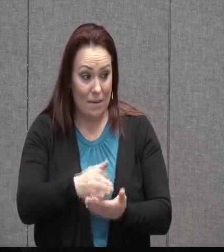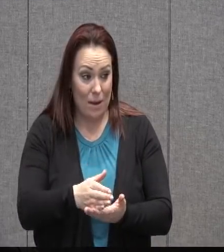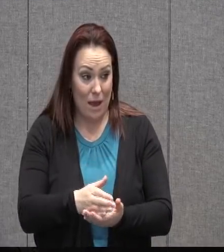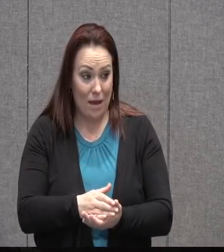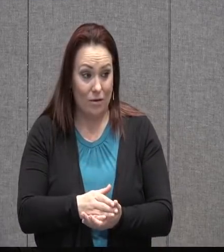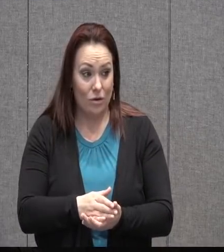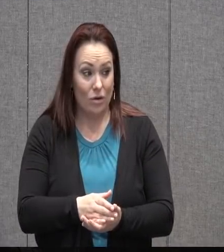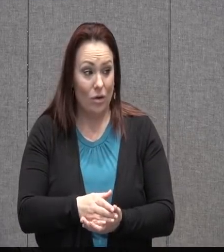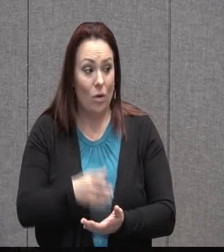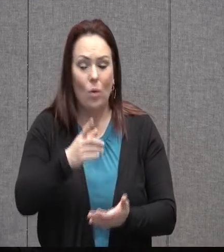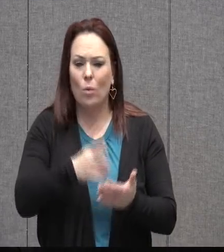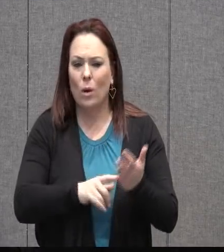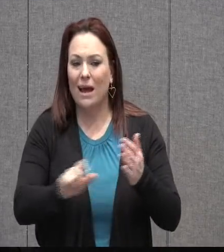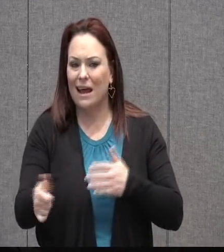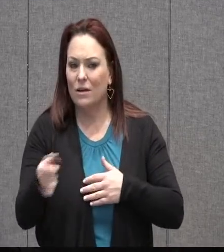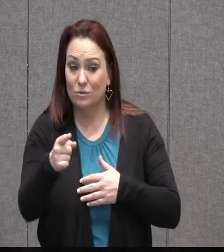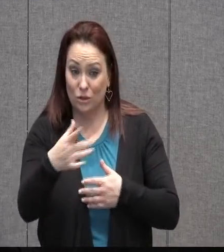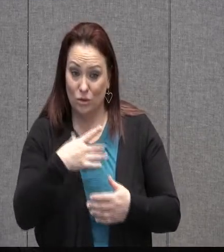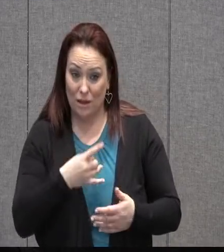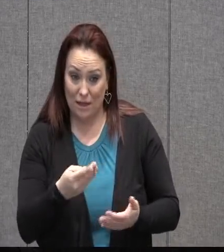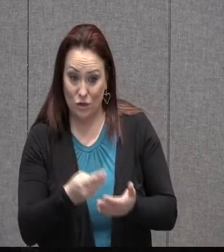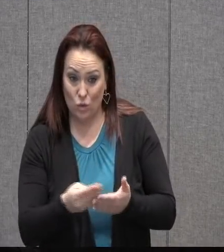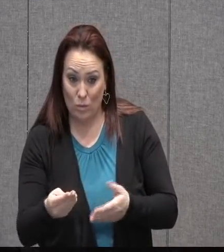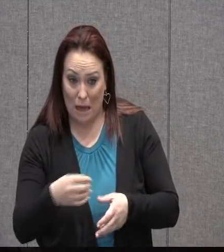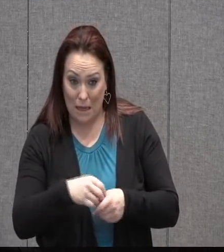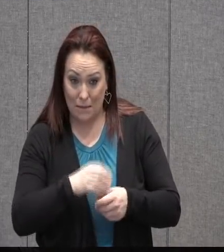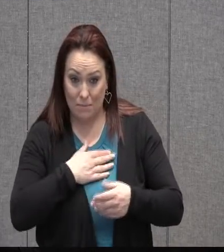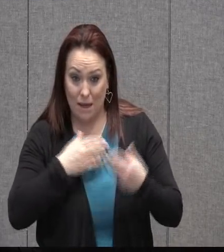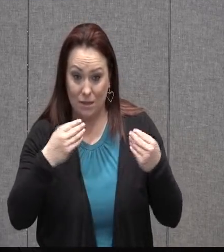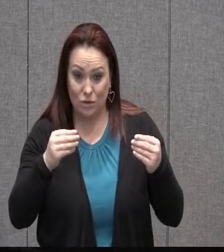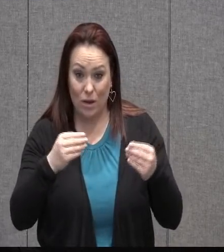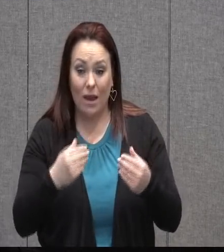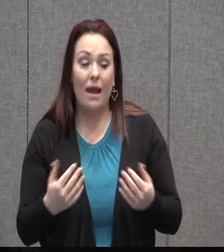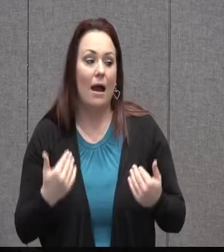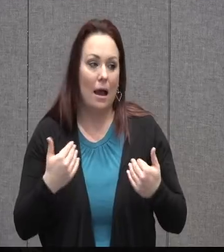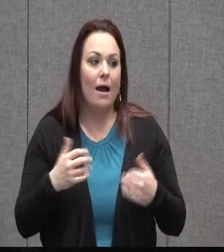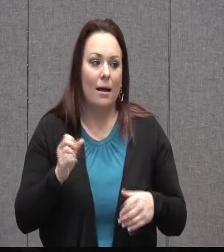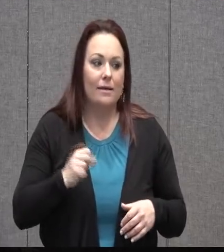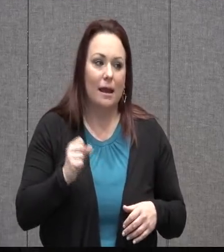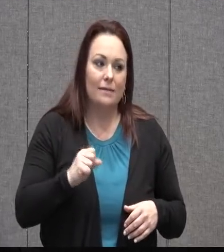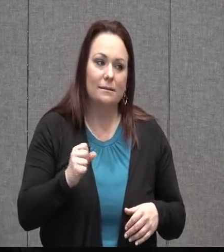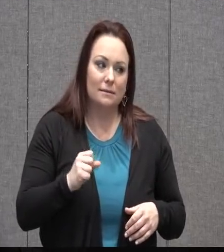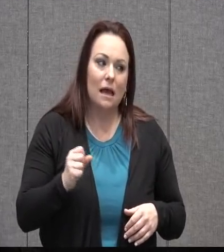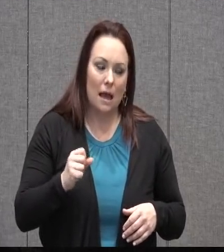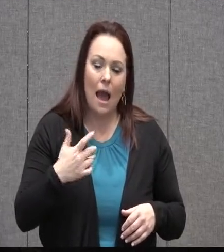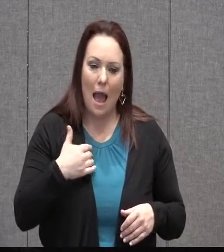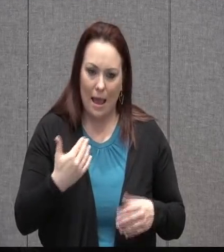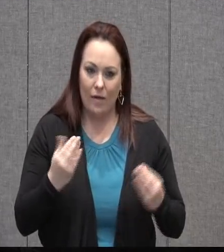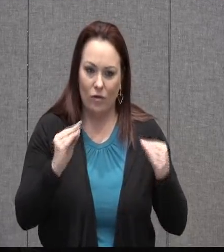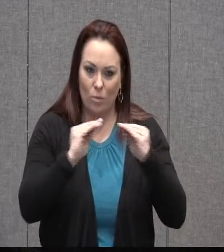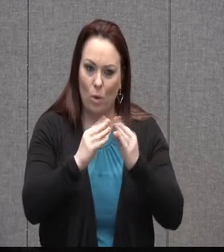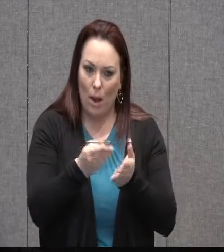to buy in my store? - Yes I do. 'Cause I have some more money and I'm feeling really hungry today.